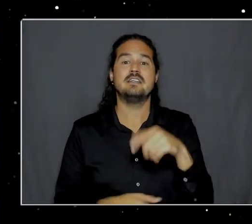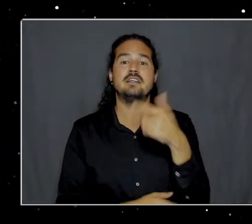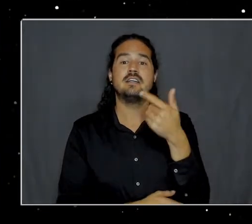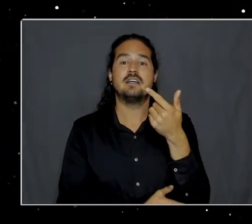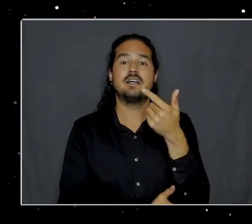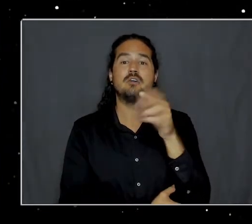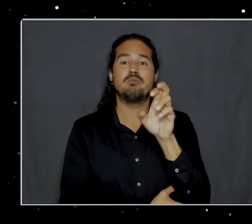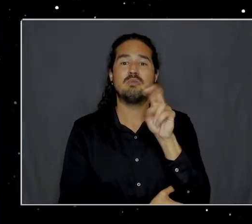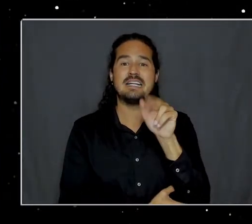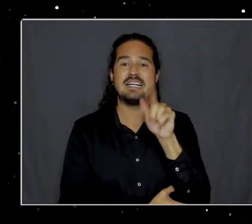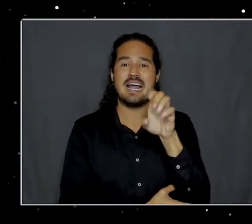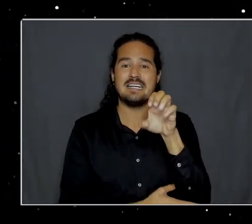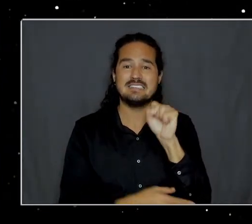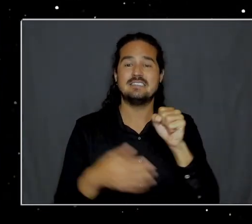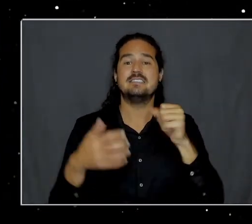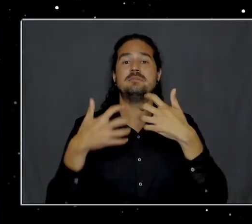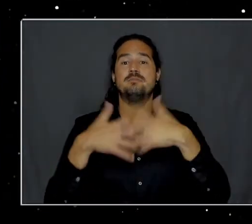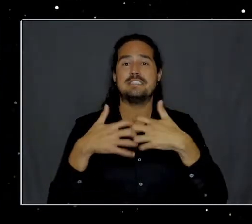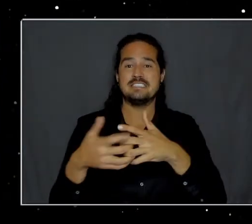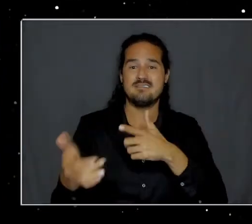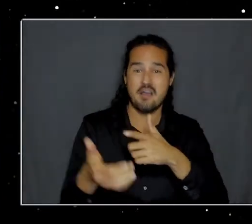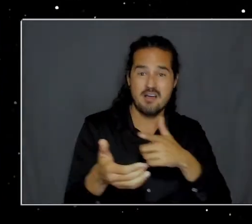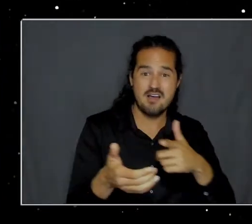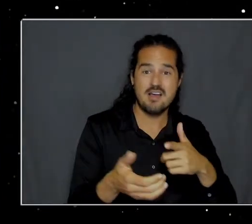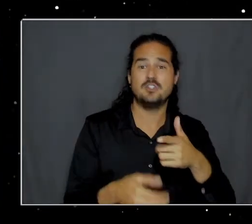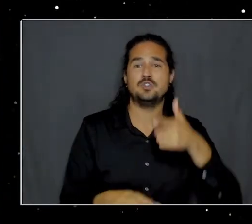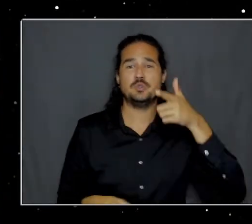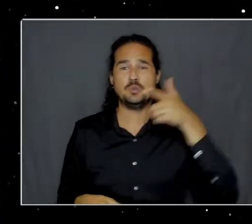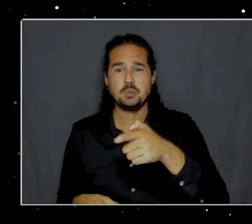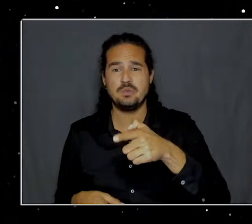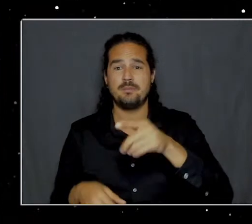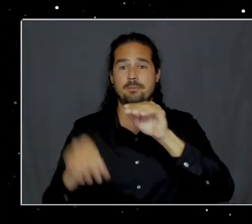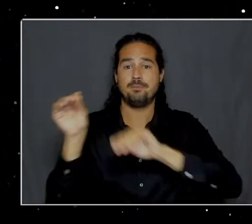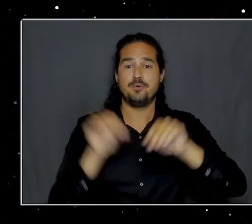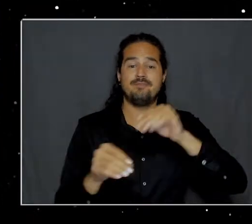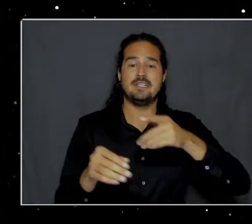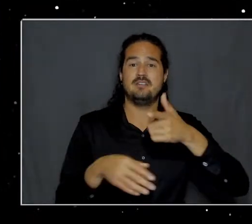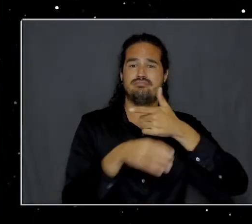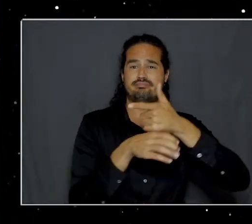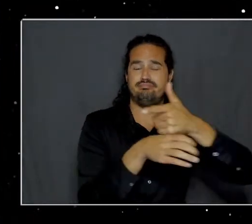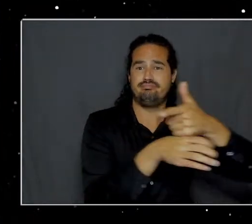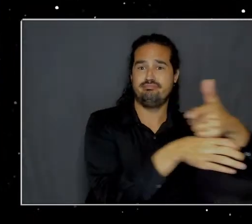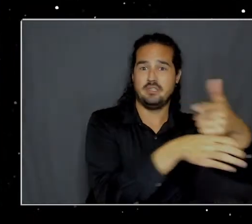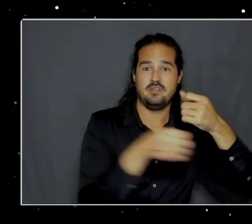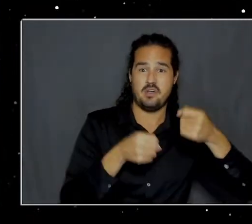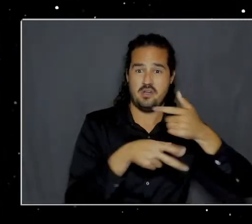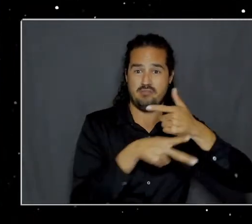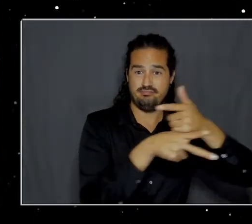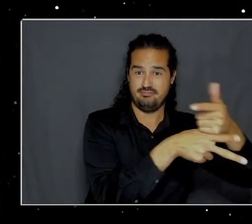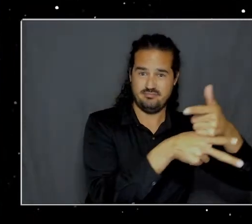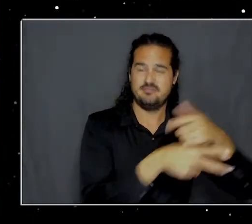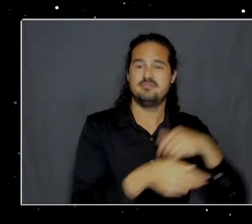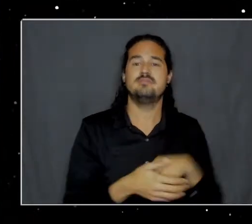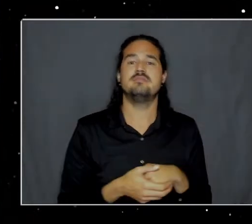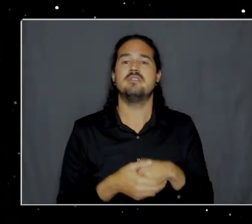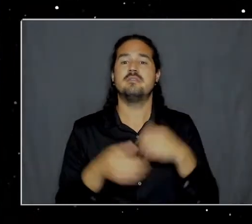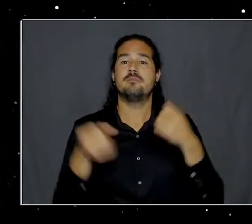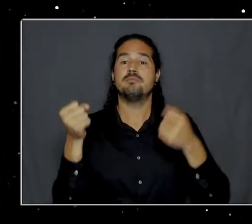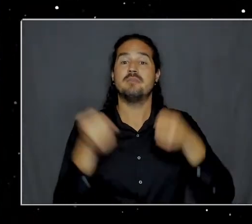LIKE TANKS AND GRENADES AND MACHINE GUNS. WE'VE RESTRICTED THE USE OF TEAR GAS, SHOOTING AT MOVING VEHICLES, AND VEHICLE CHASES.